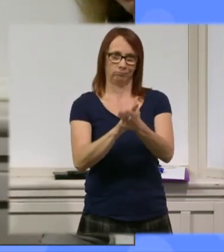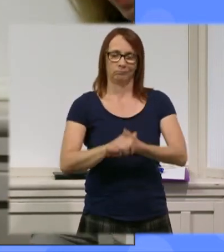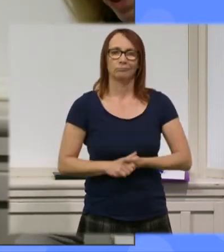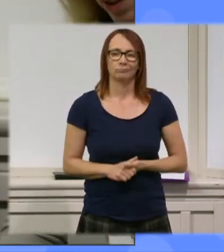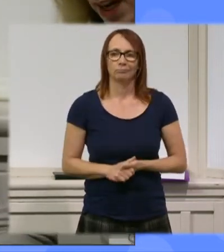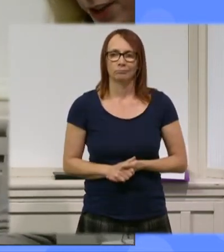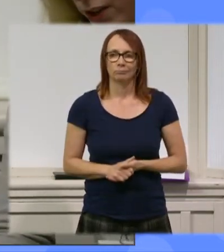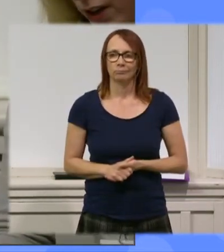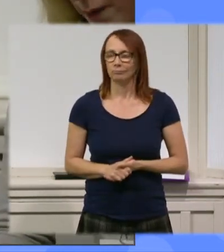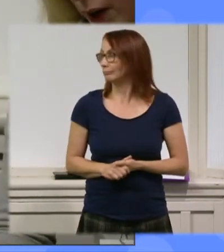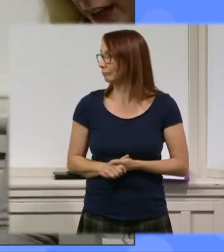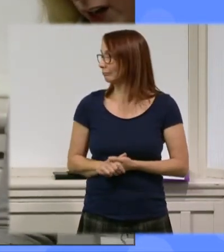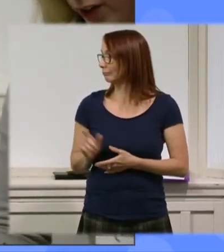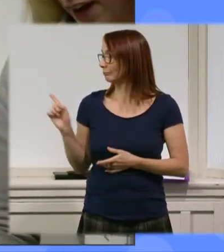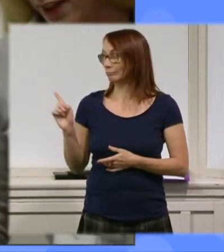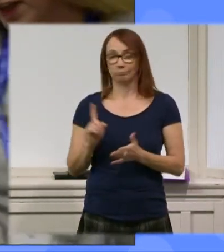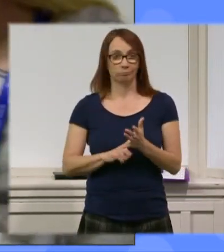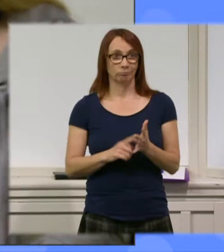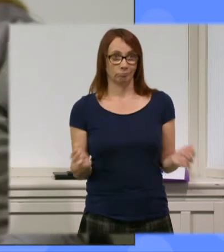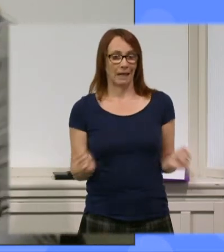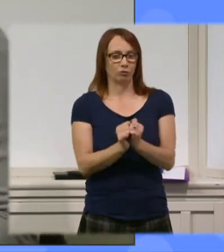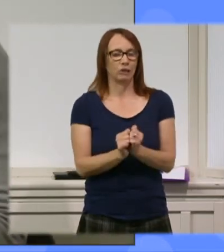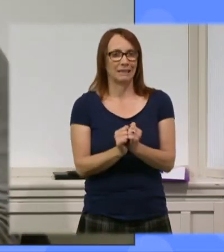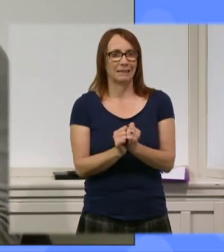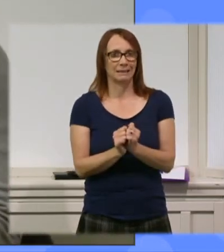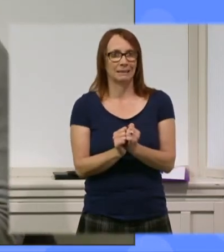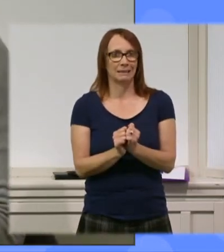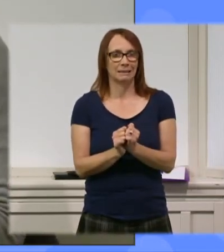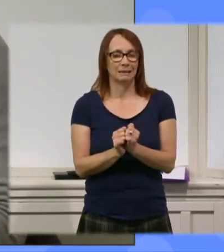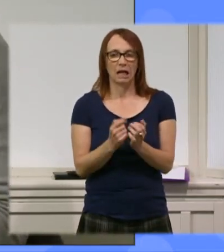yes I'm wrong an echo that I don't think it's just the answers to just building